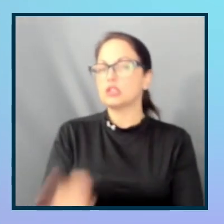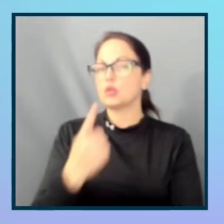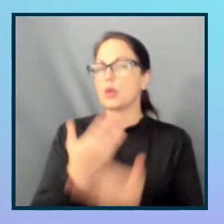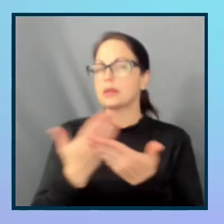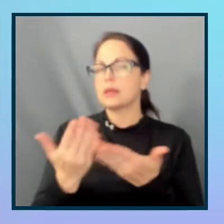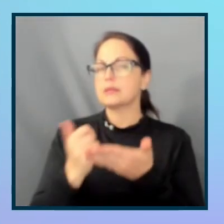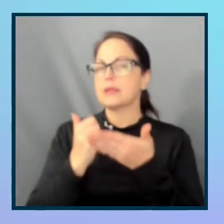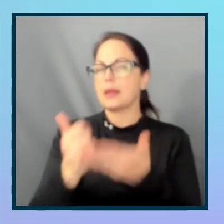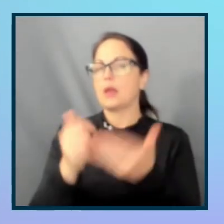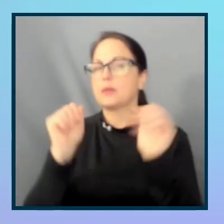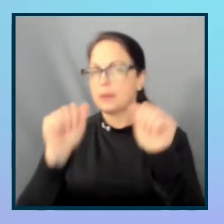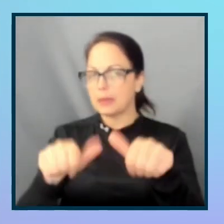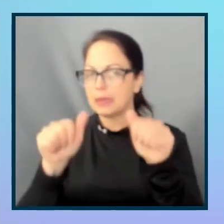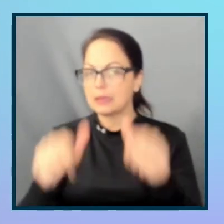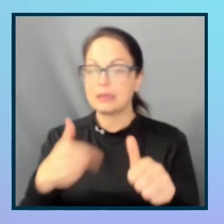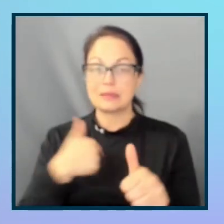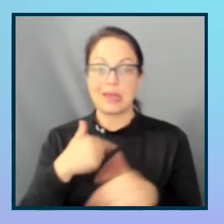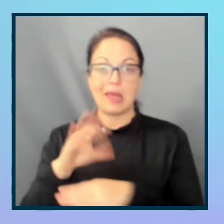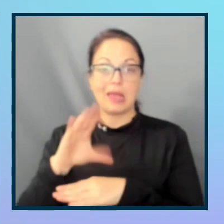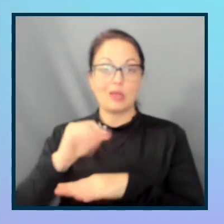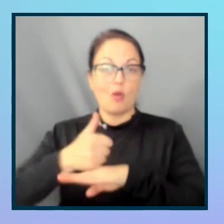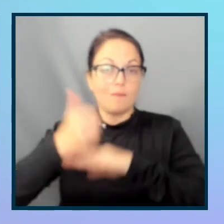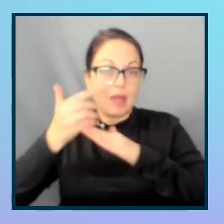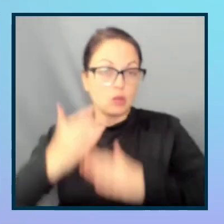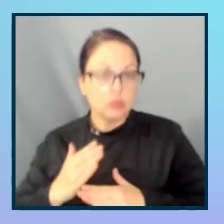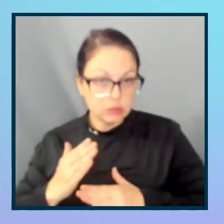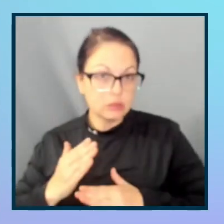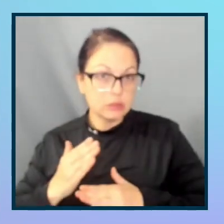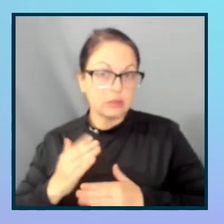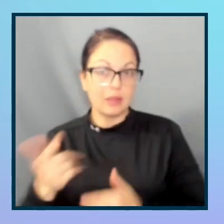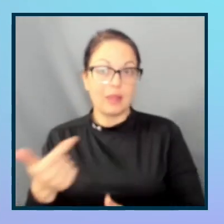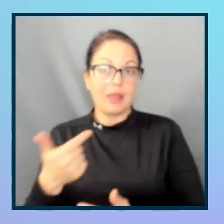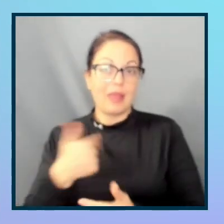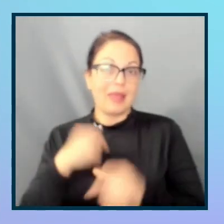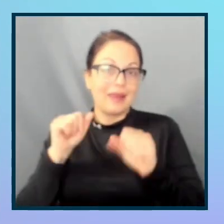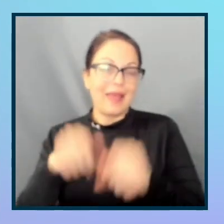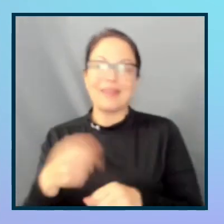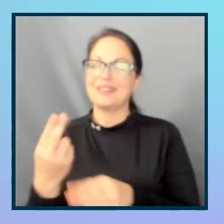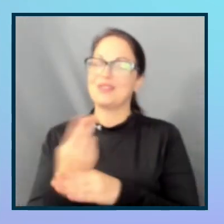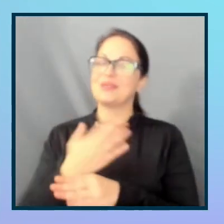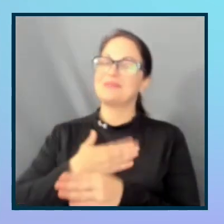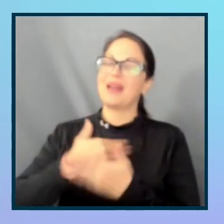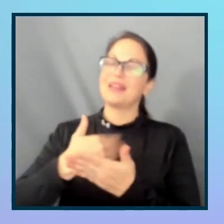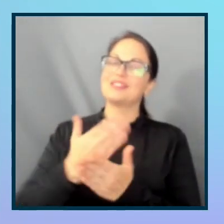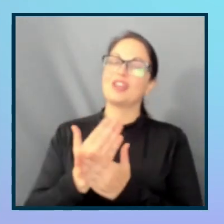the Accessibility Initiative, so I could pay. I could use my budget to get things going early,